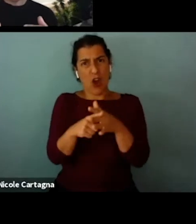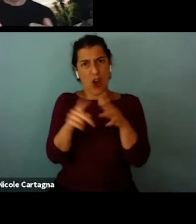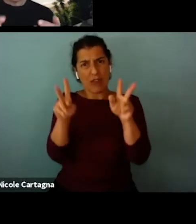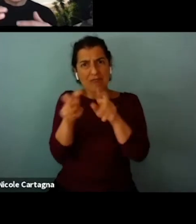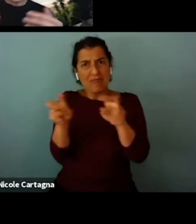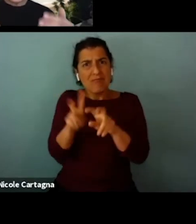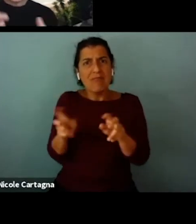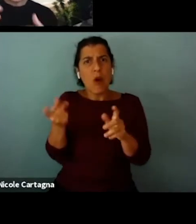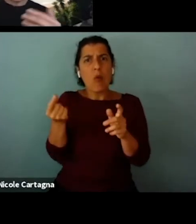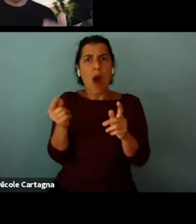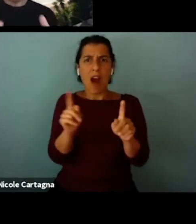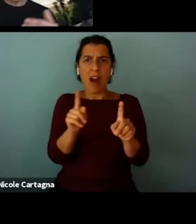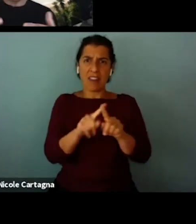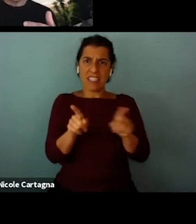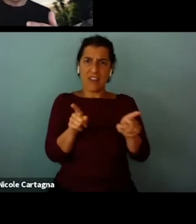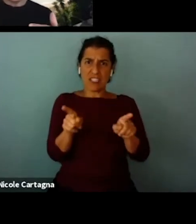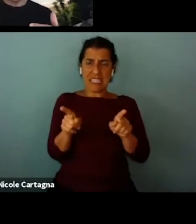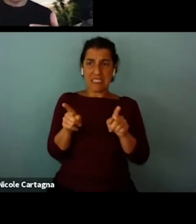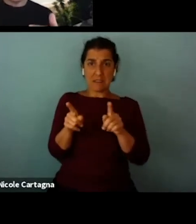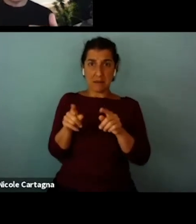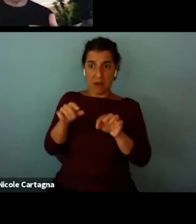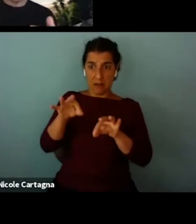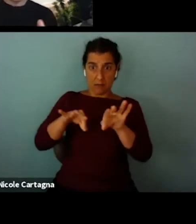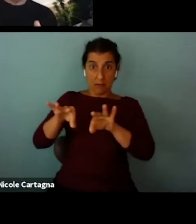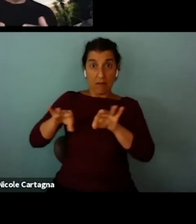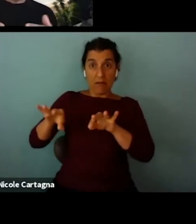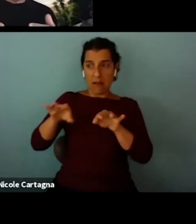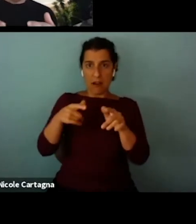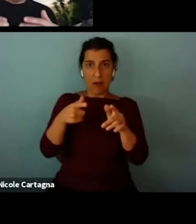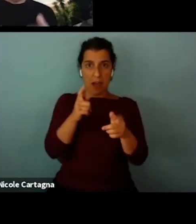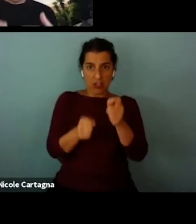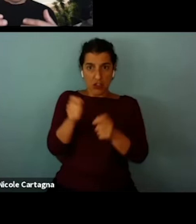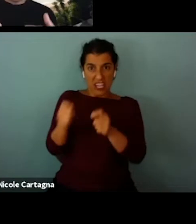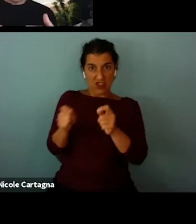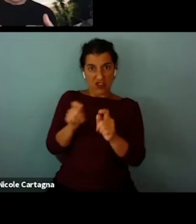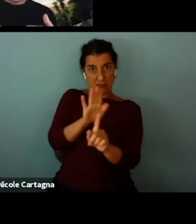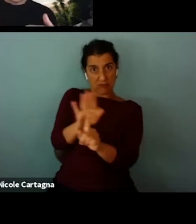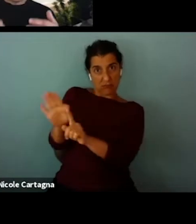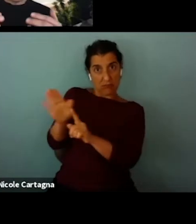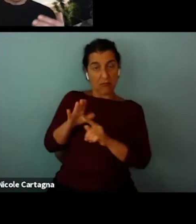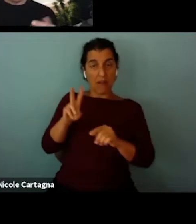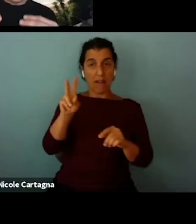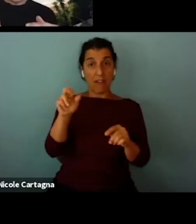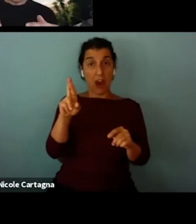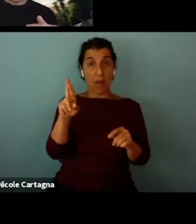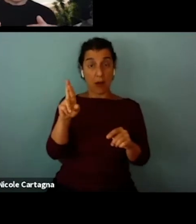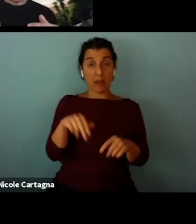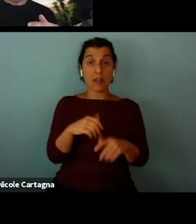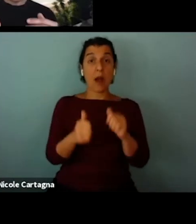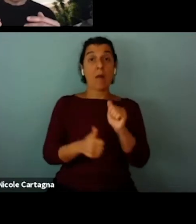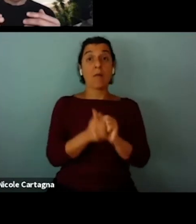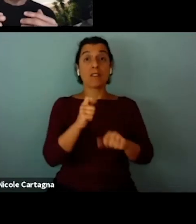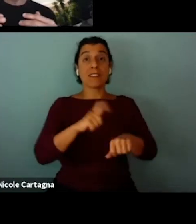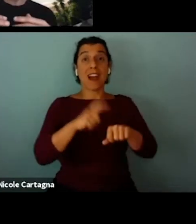is by changing individual variables most of the time in developmental psychology it's really